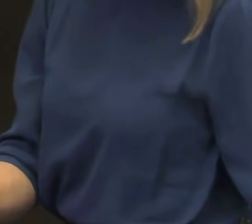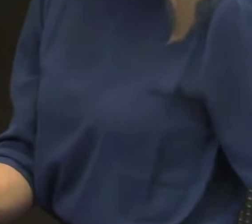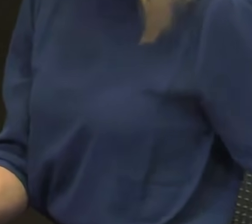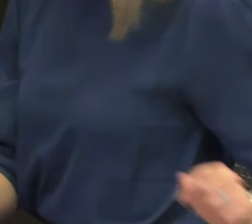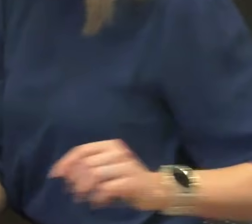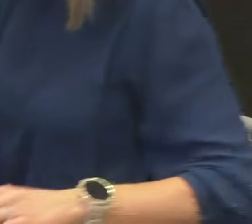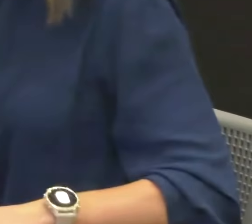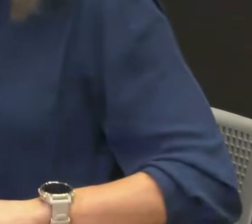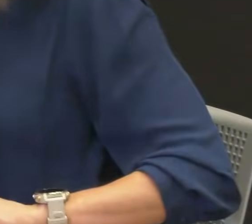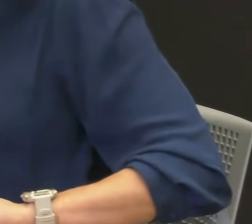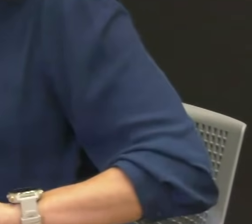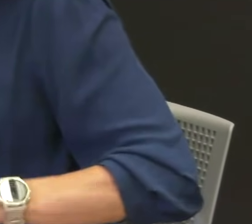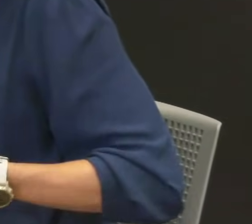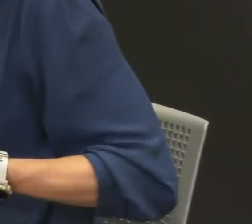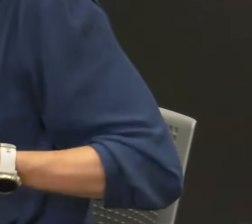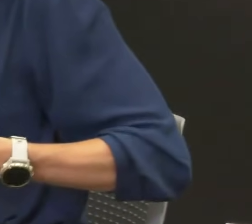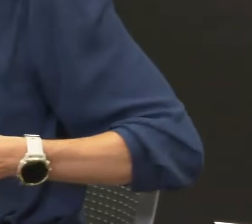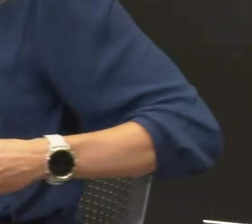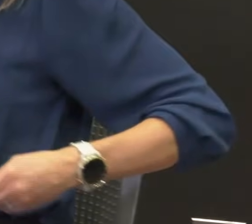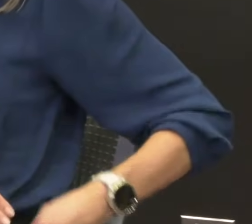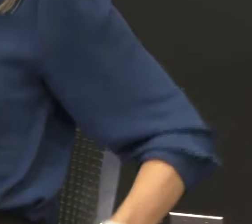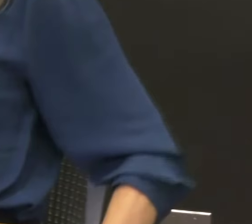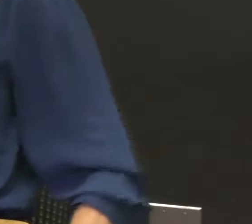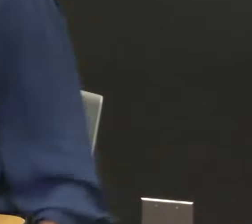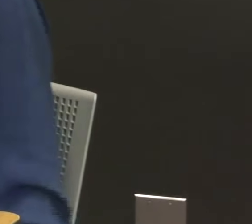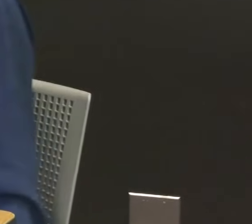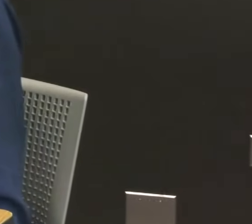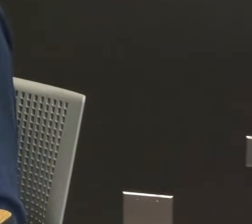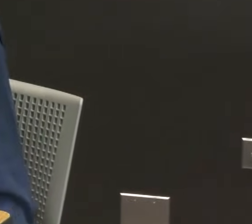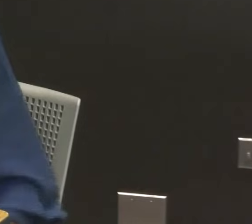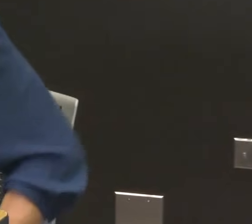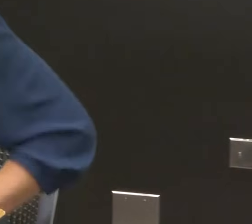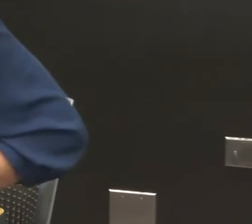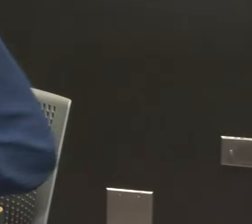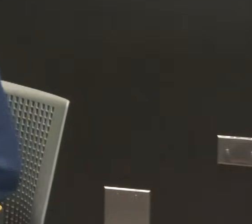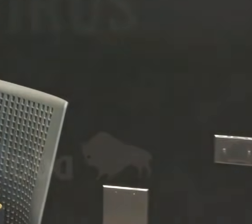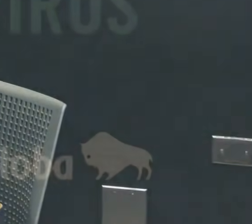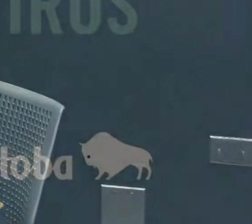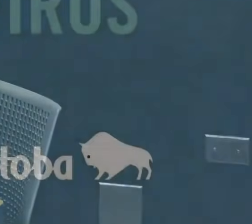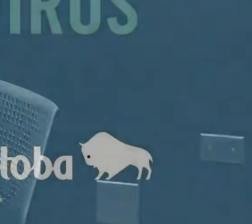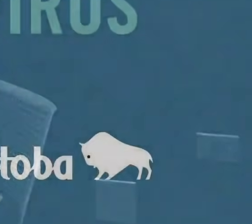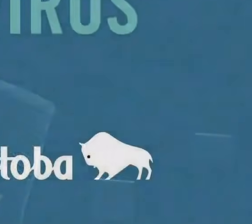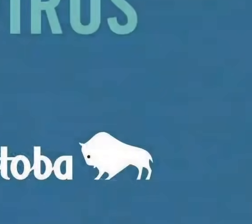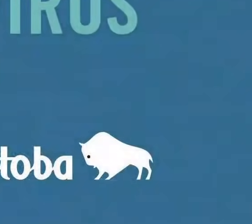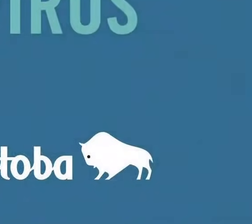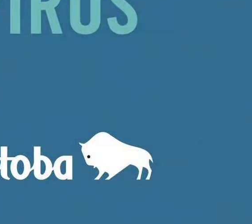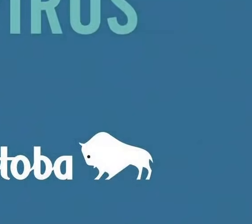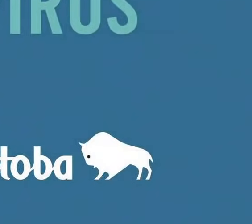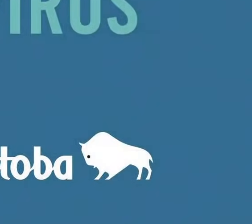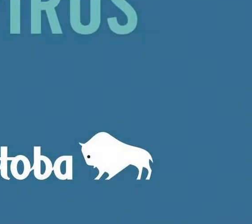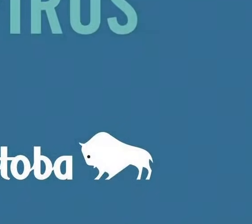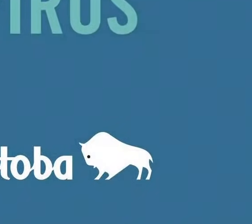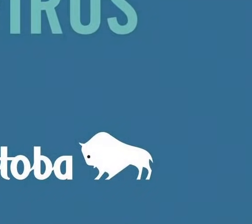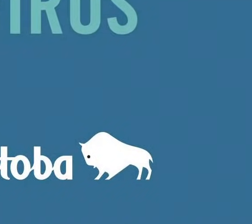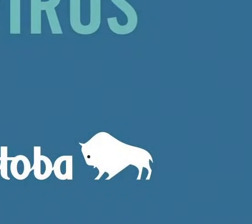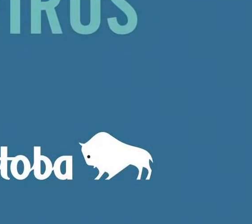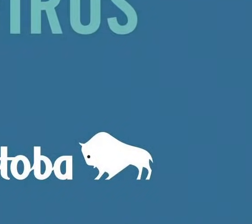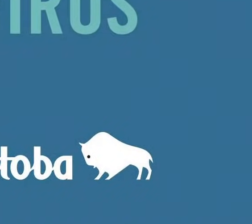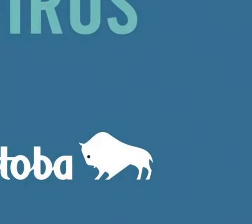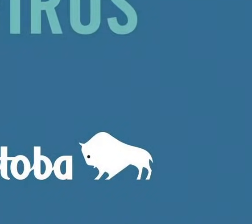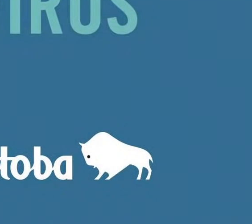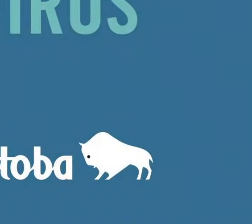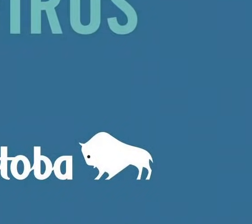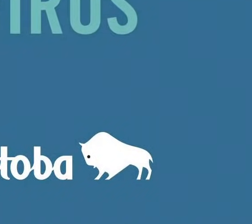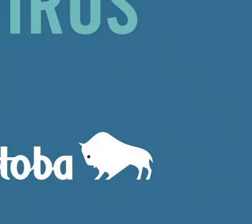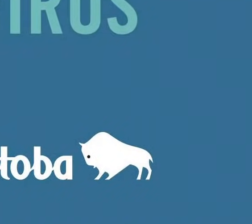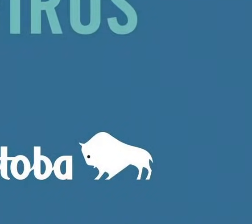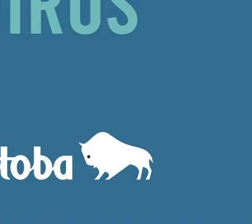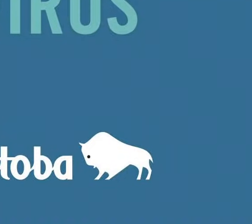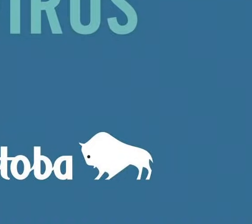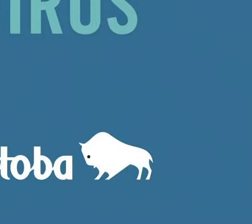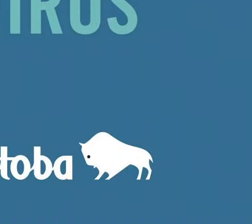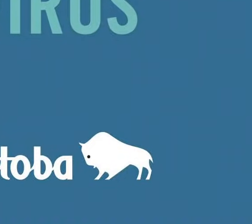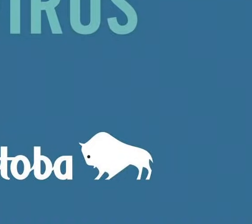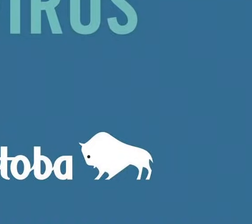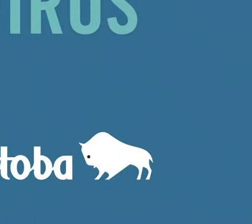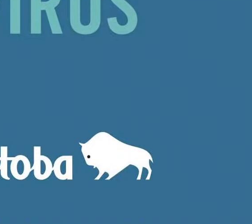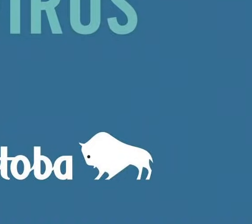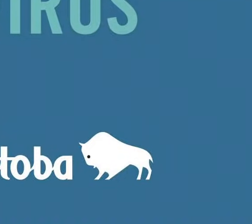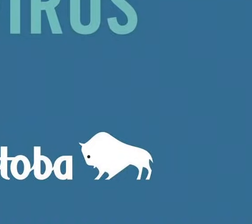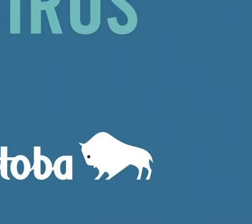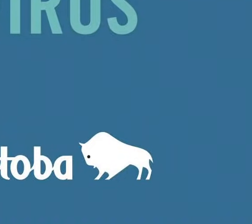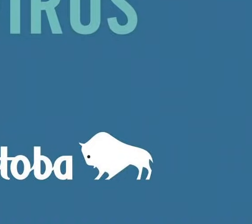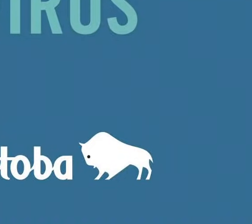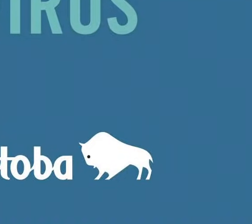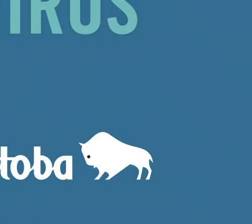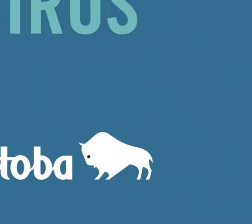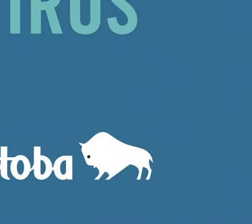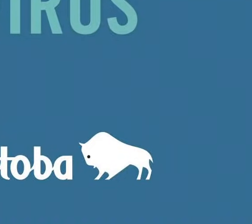all right thanks everybody